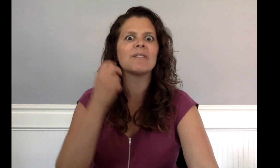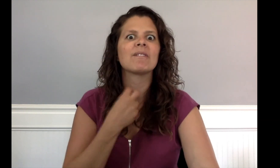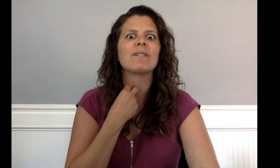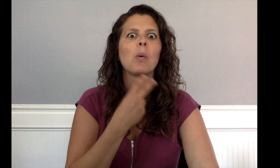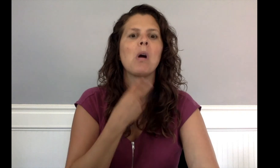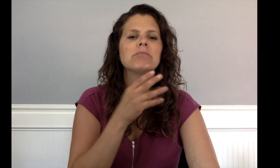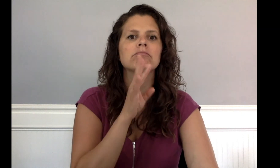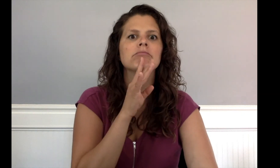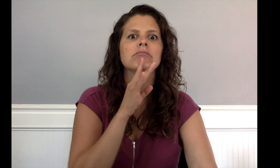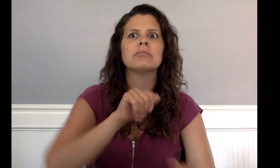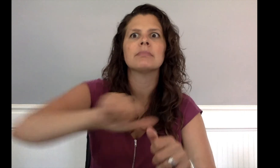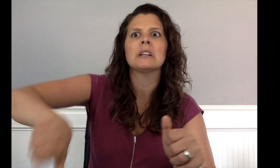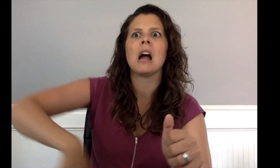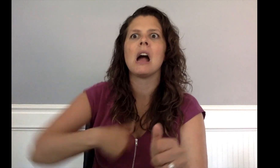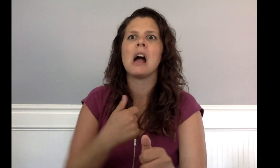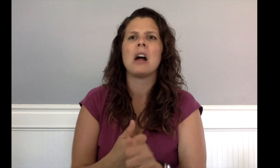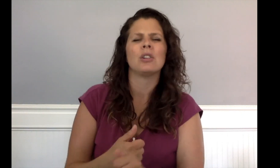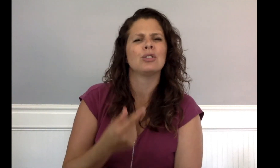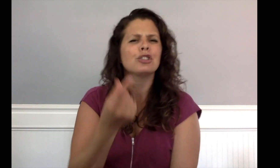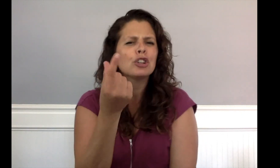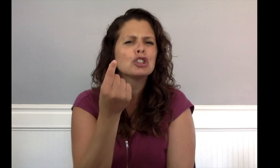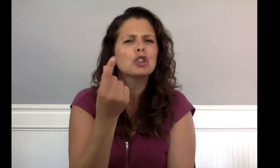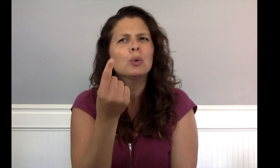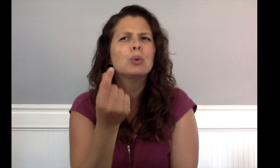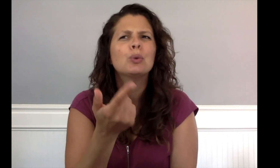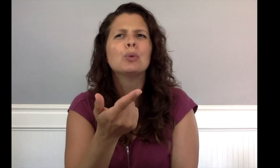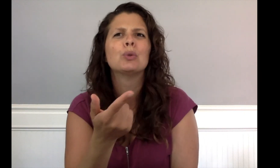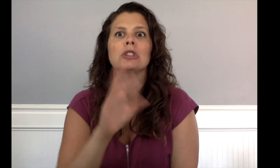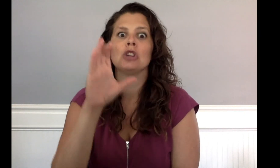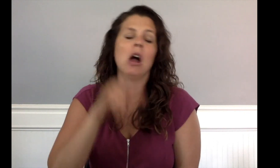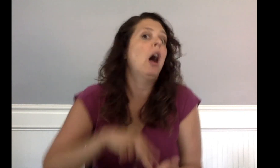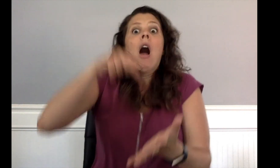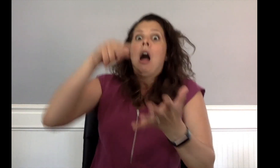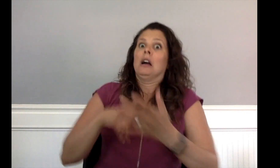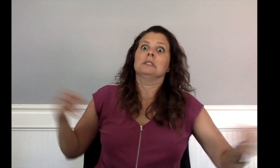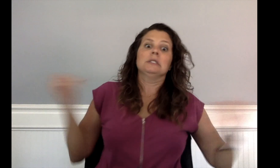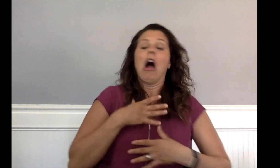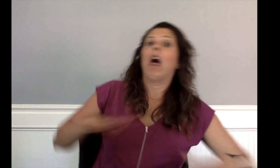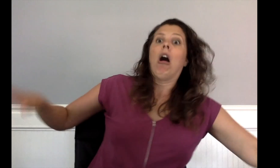“What are you doing? ” said a voice. Charlie jumped